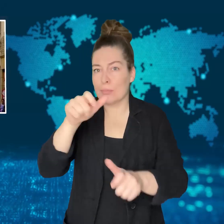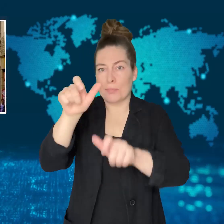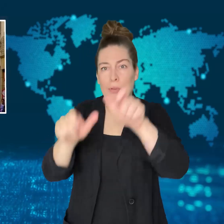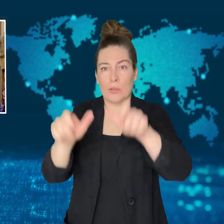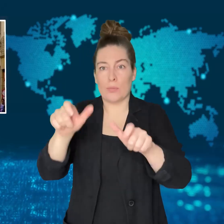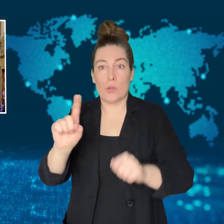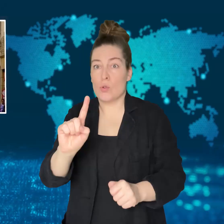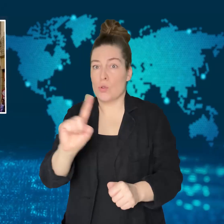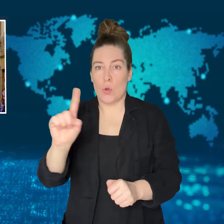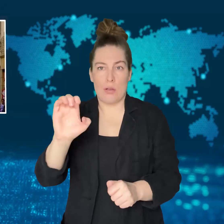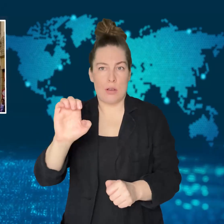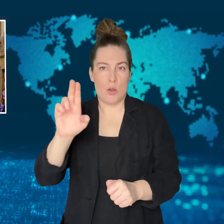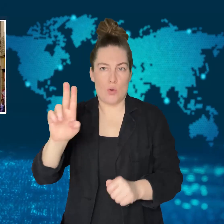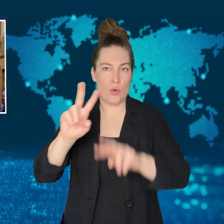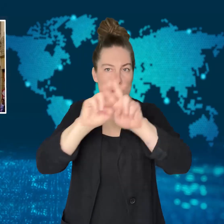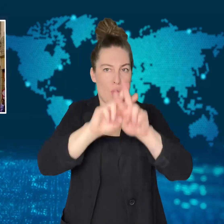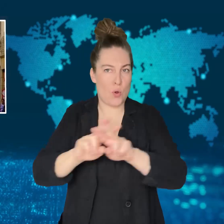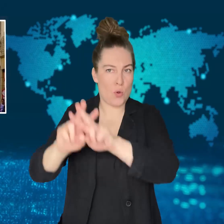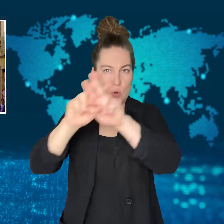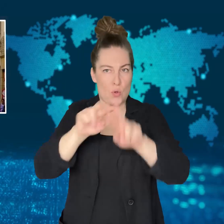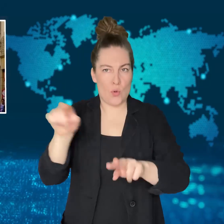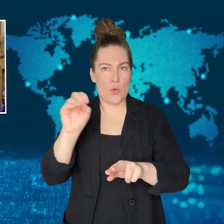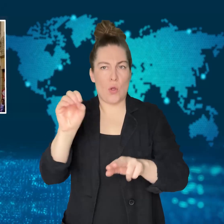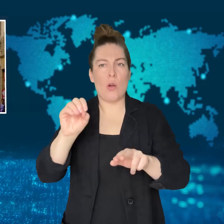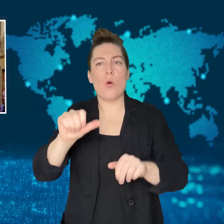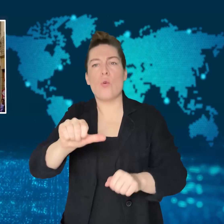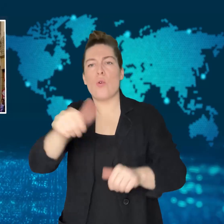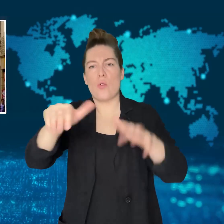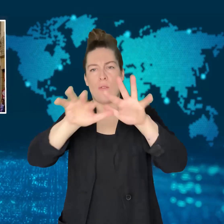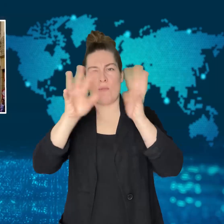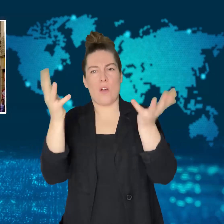Spanish Prime Minister, Pedro SÃƒÂ¡nchez,